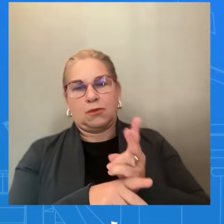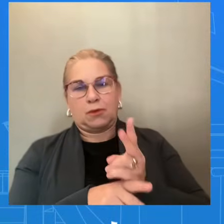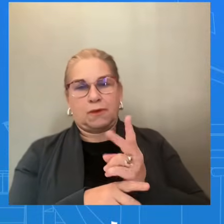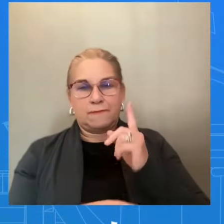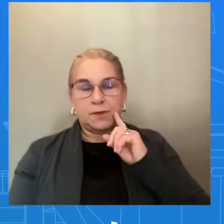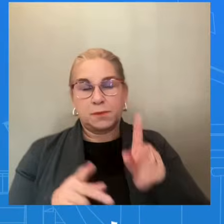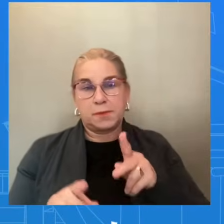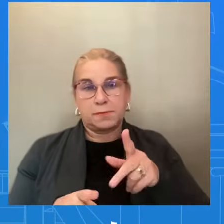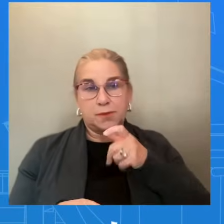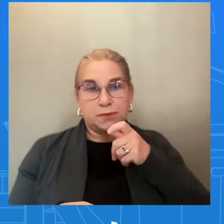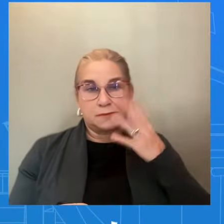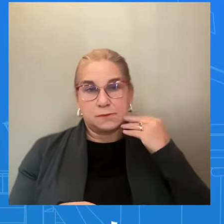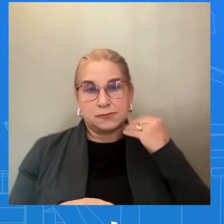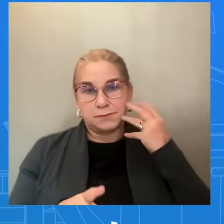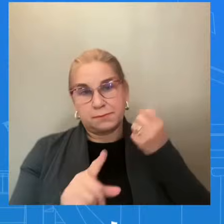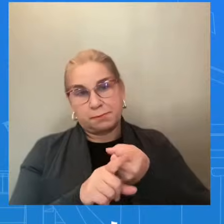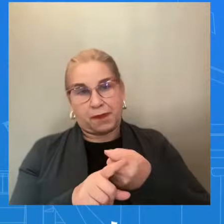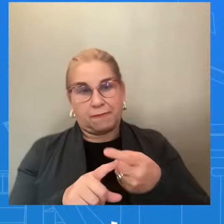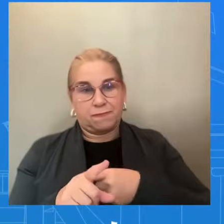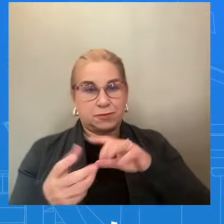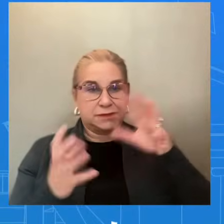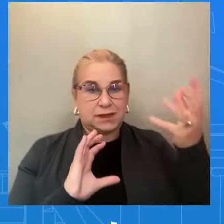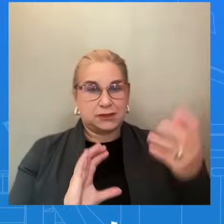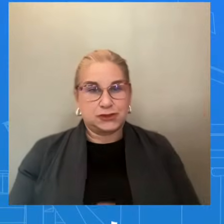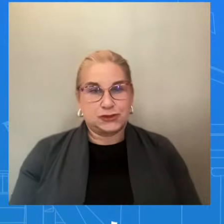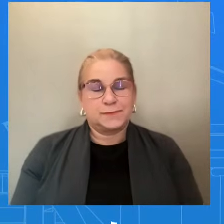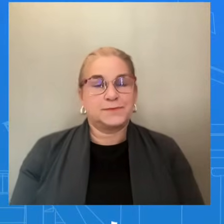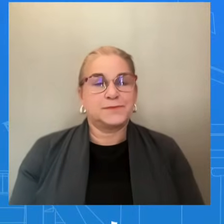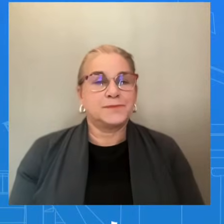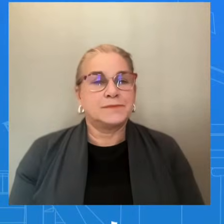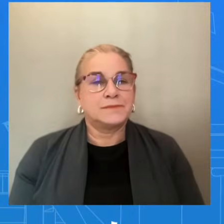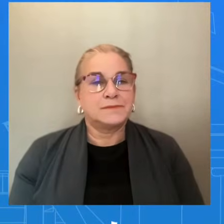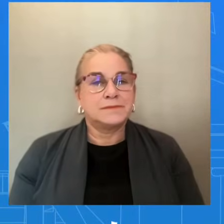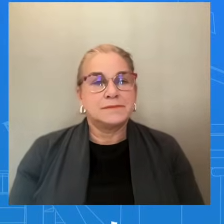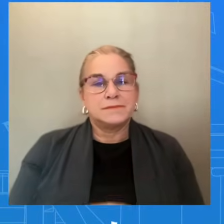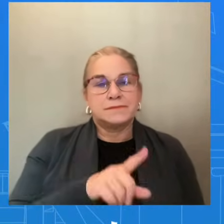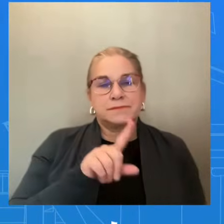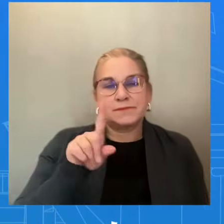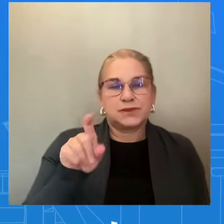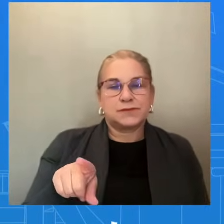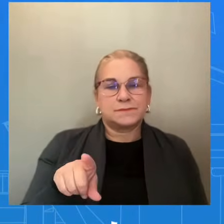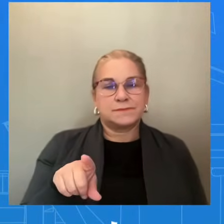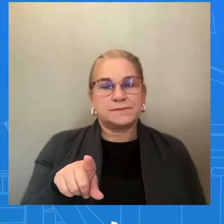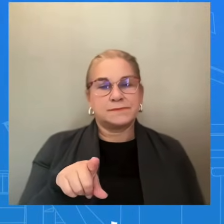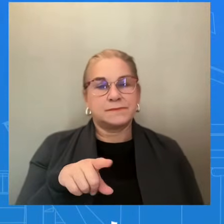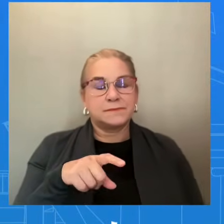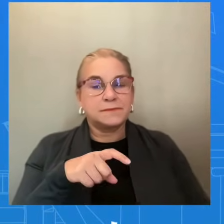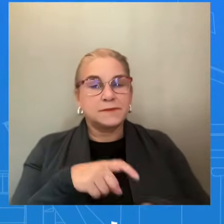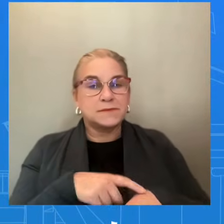The Press: Is there a timeline for when FEMA would know how much the administration wants to use? Ms. Jean-Pierre: Say that one more time. The Press: Is there a timeline for when FEMA would have